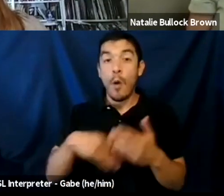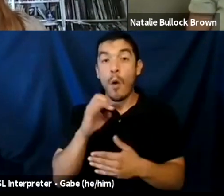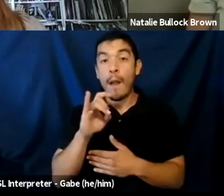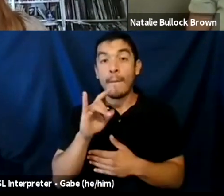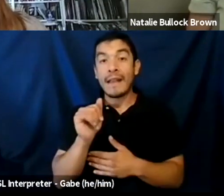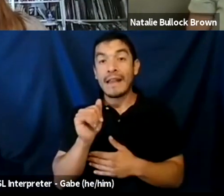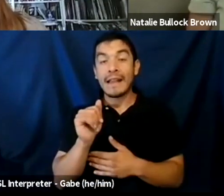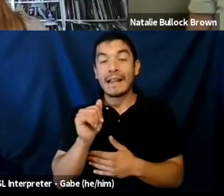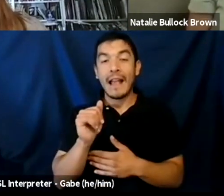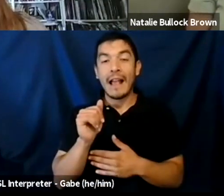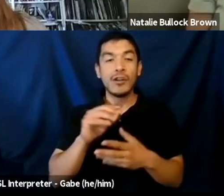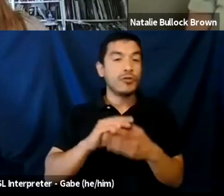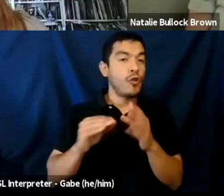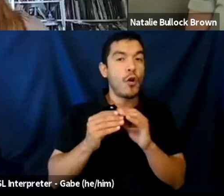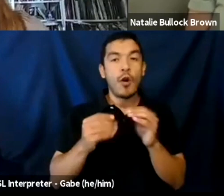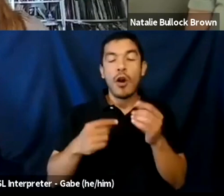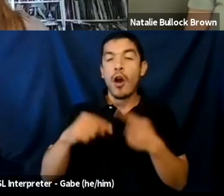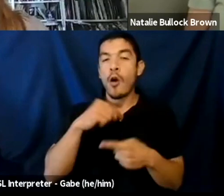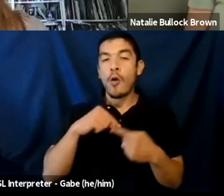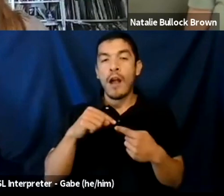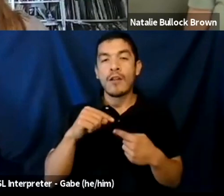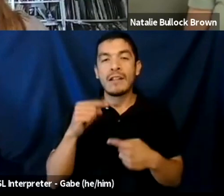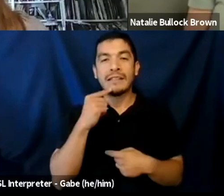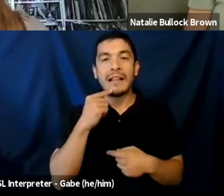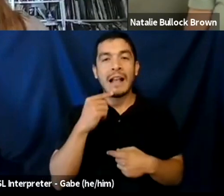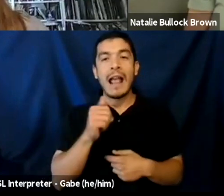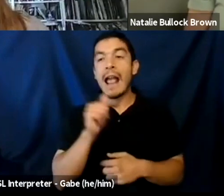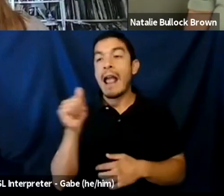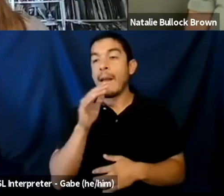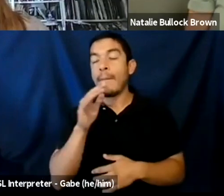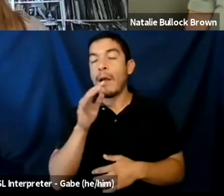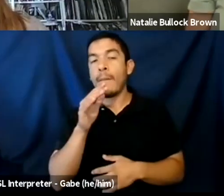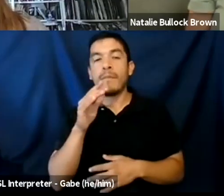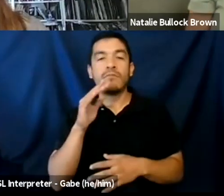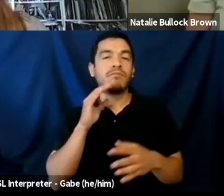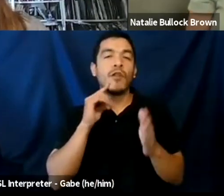around, let's say there's an Imam who is a religious leader